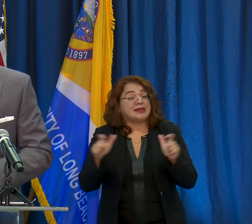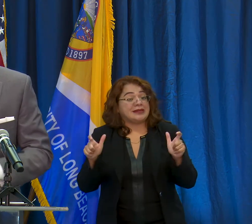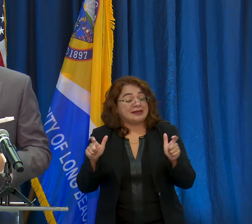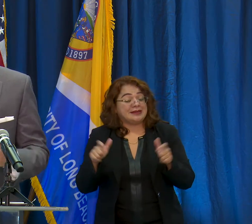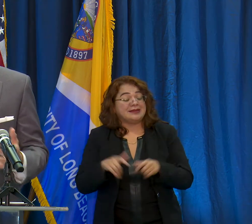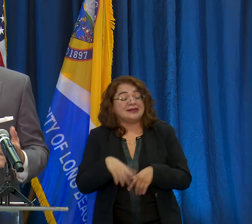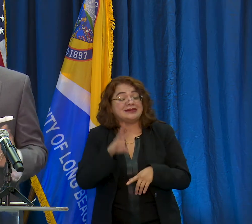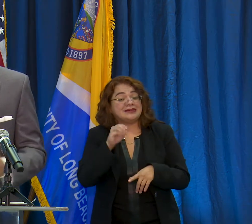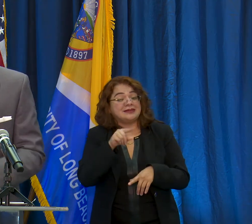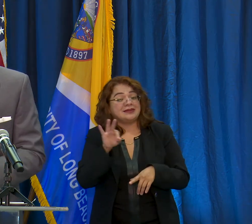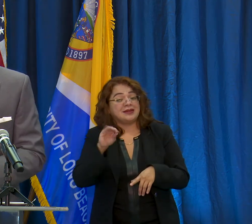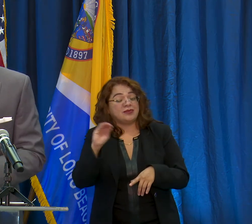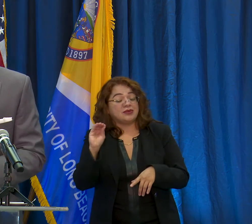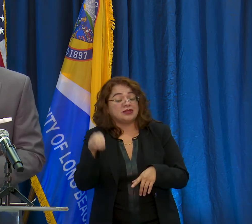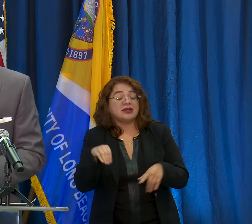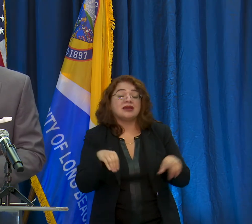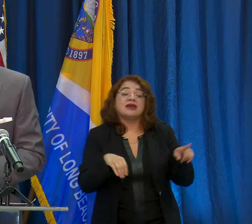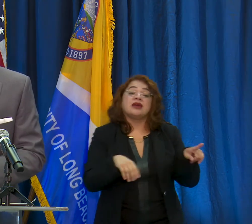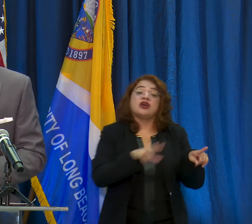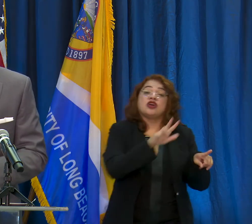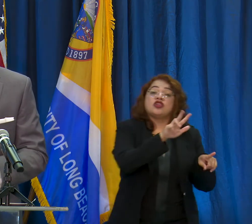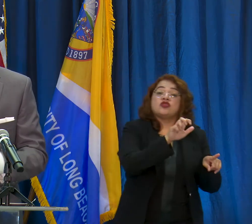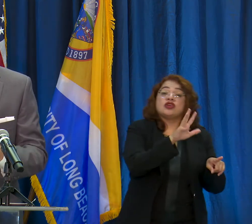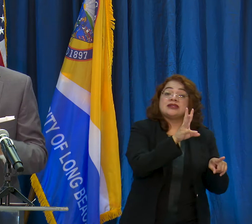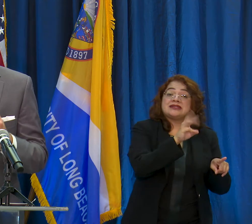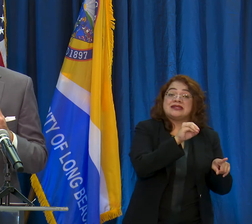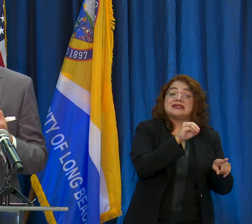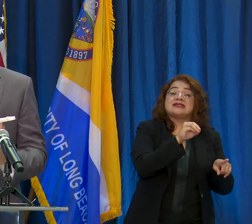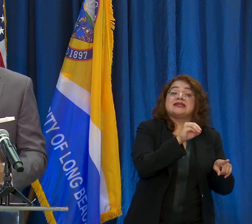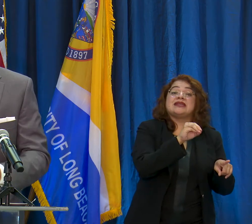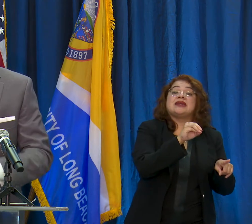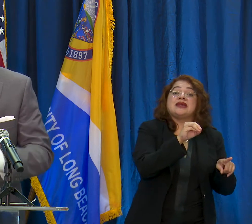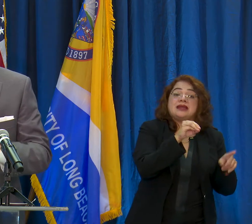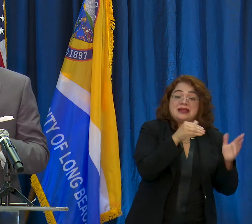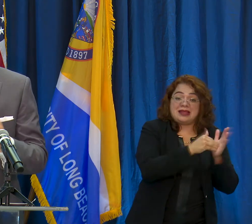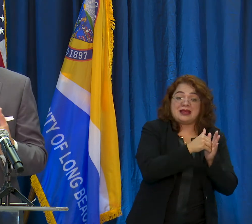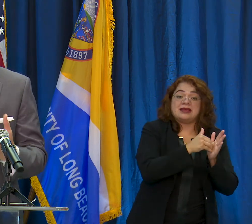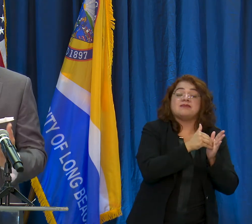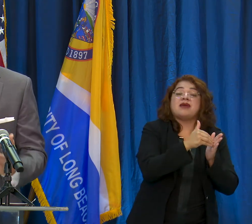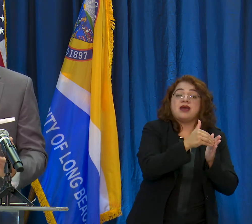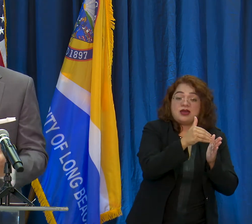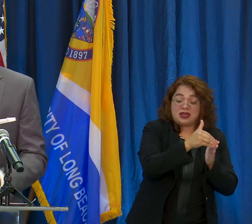estimated $360 million worth of paycheck protection loans and other